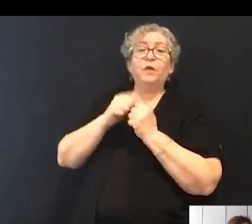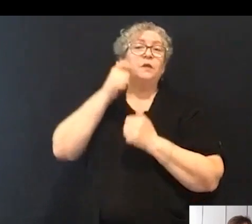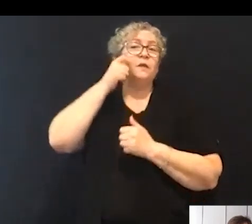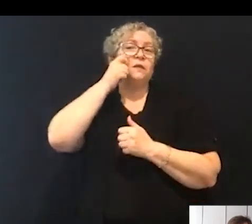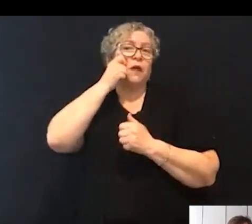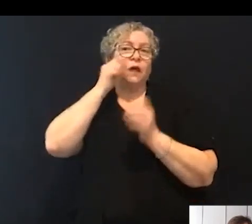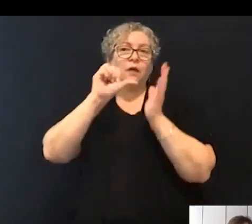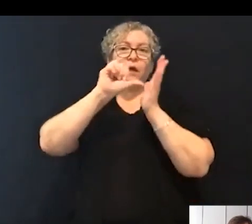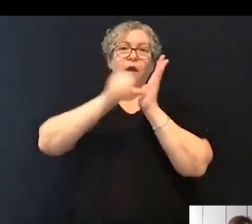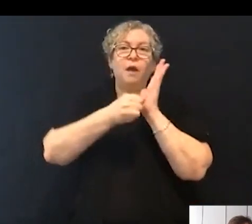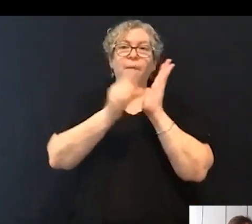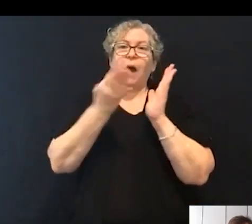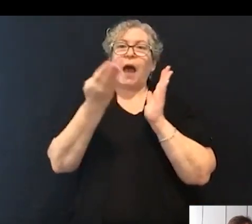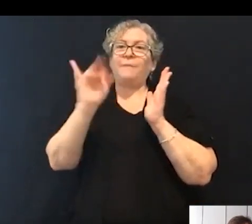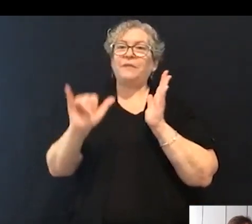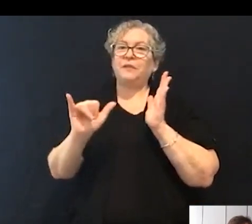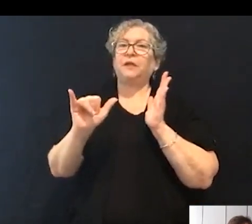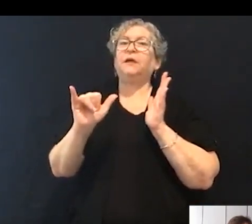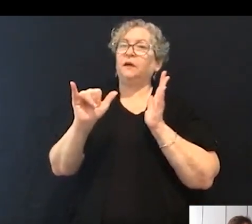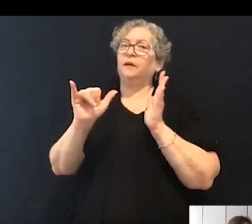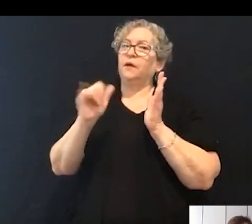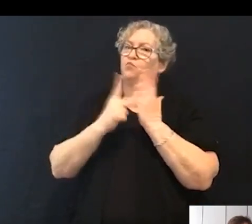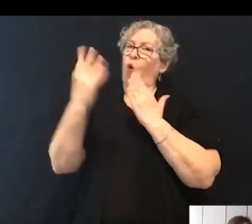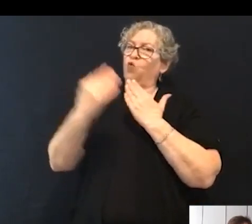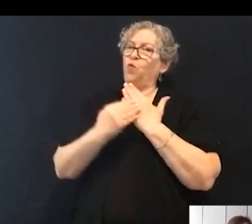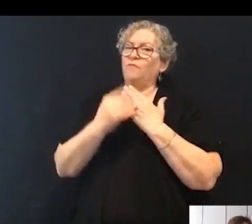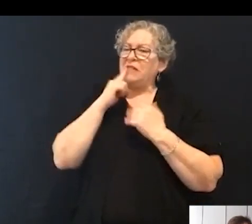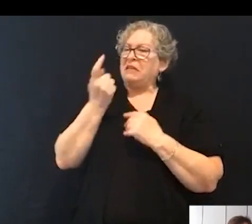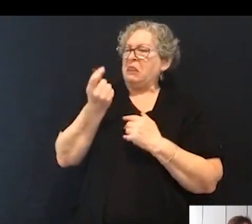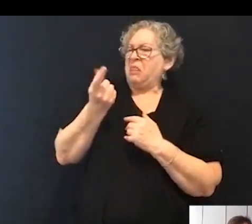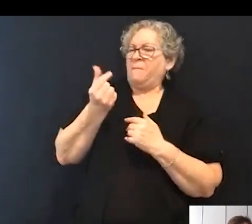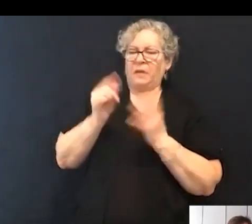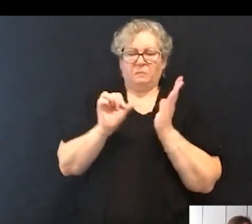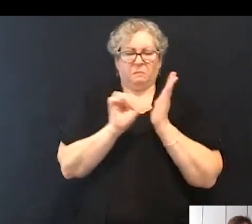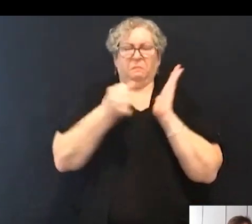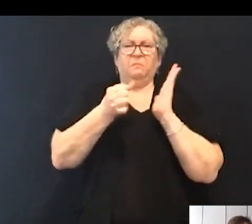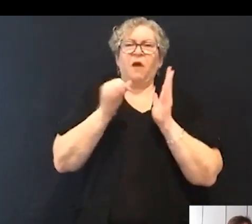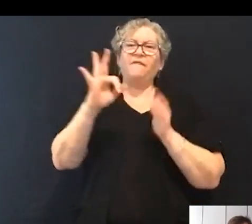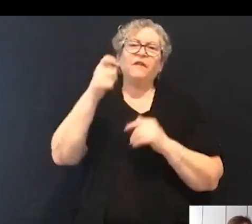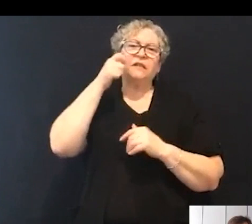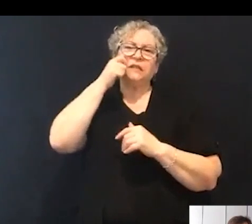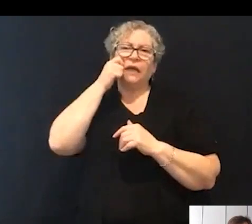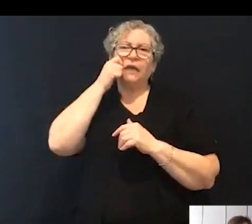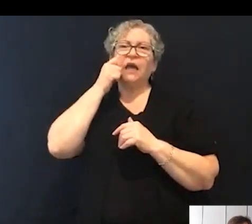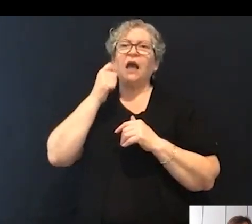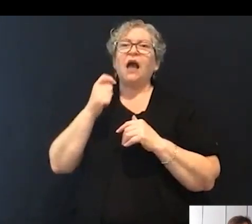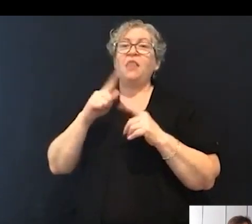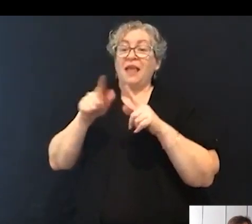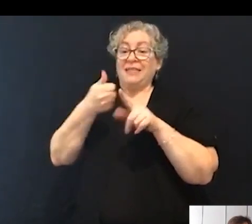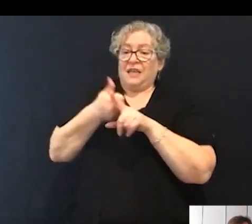It's a small skin biopsy that can then be expanded and developed